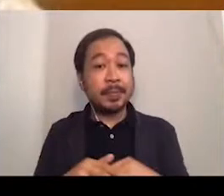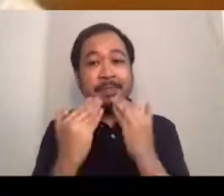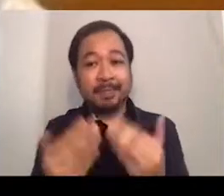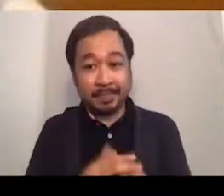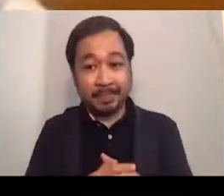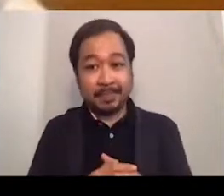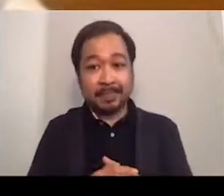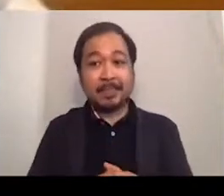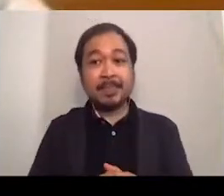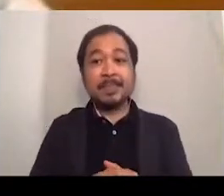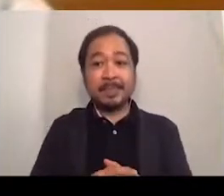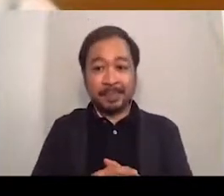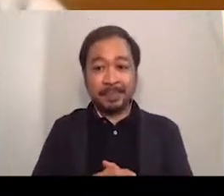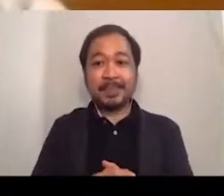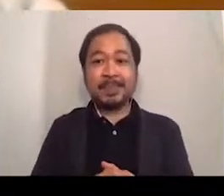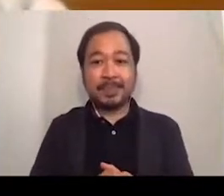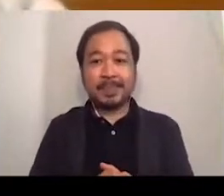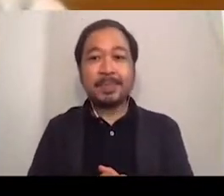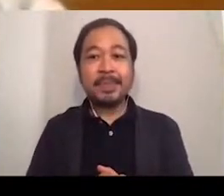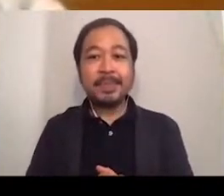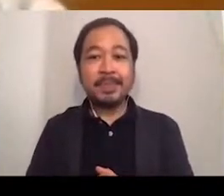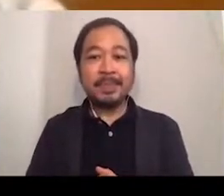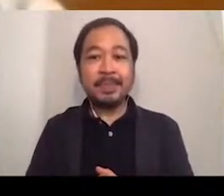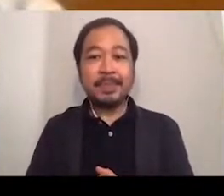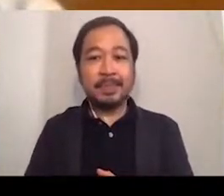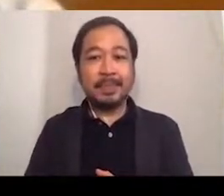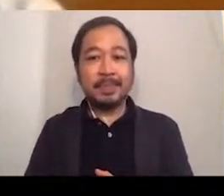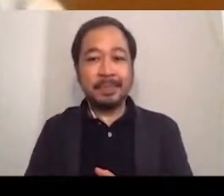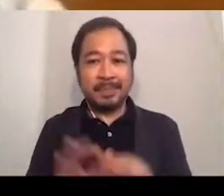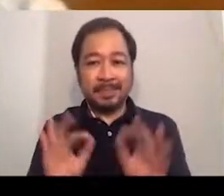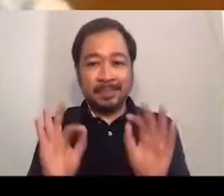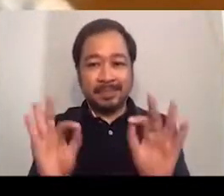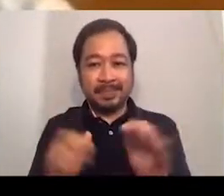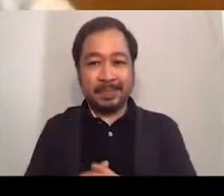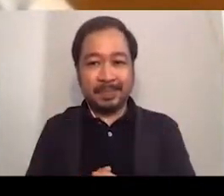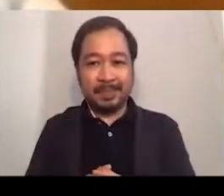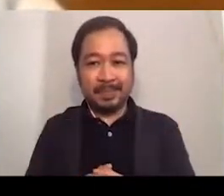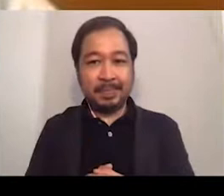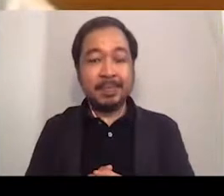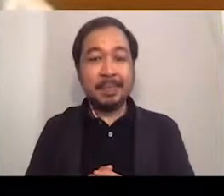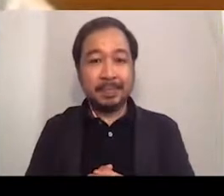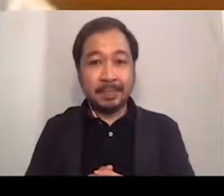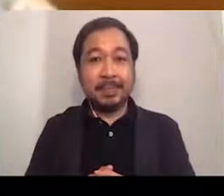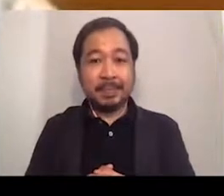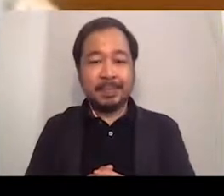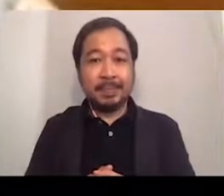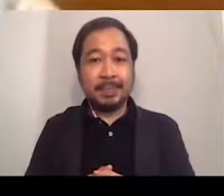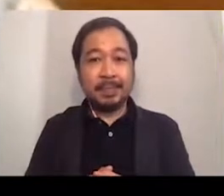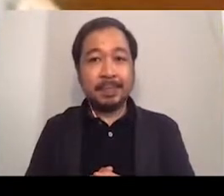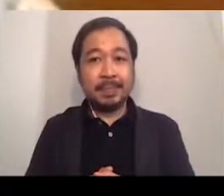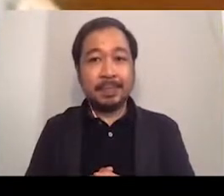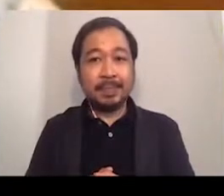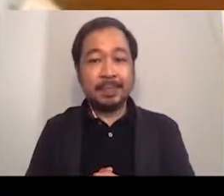OK, thank you. So let me, thank you very much for your very nice introduction.